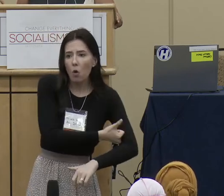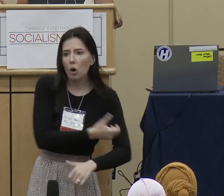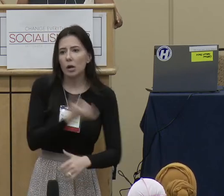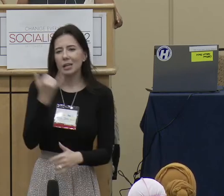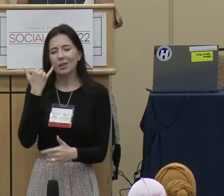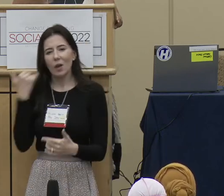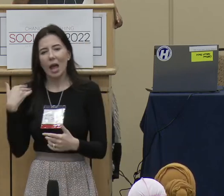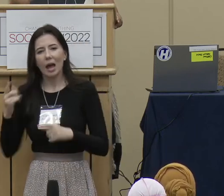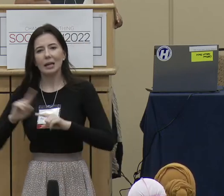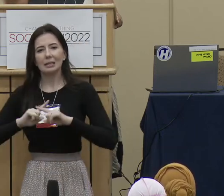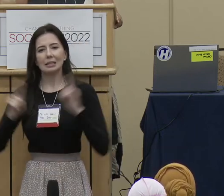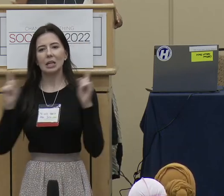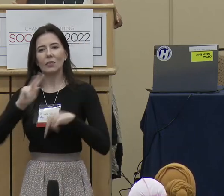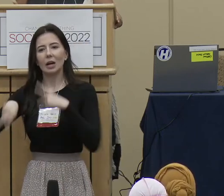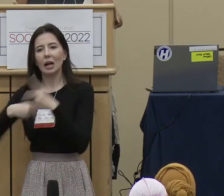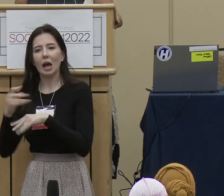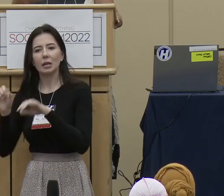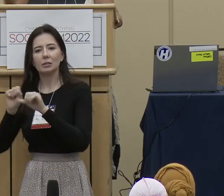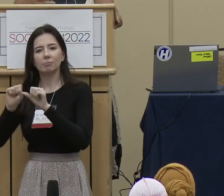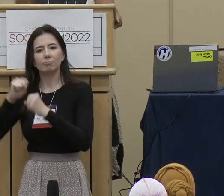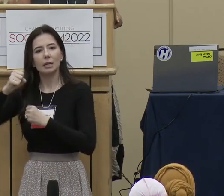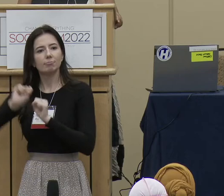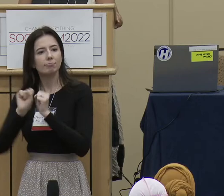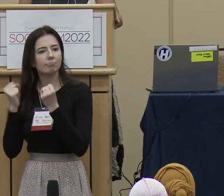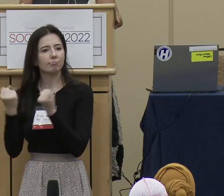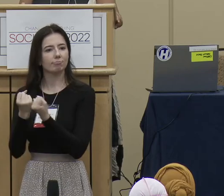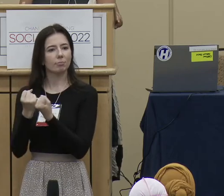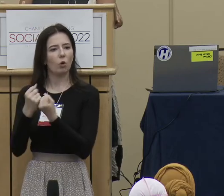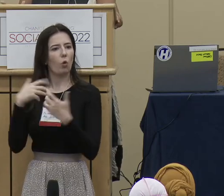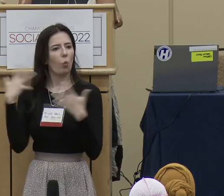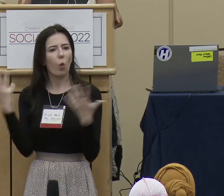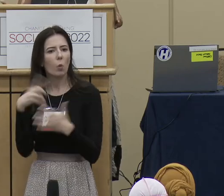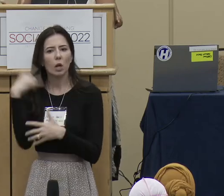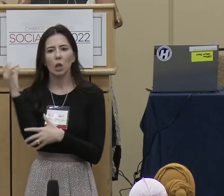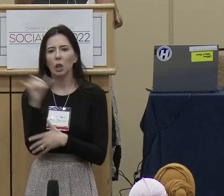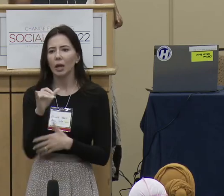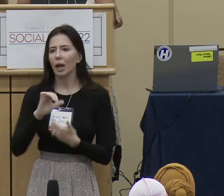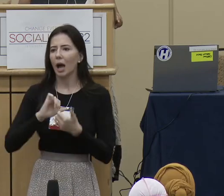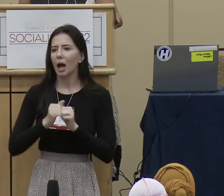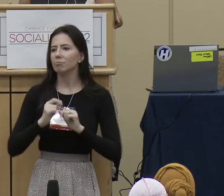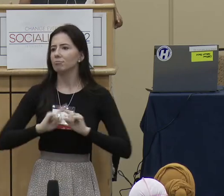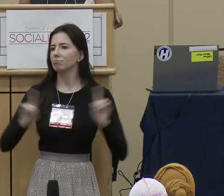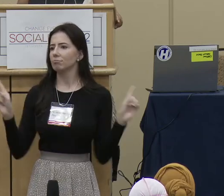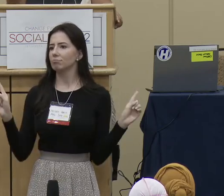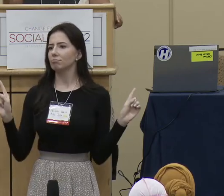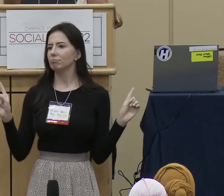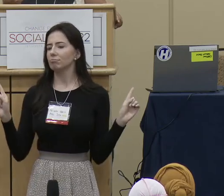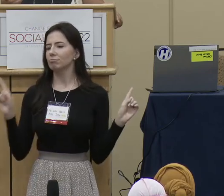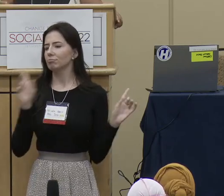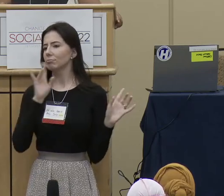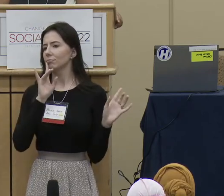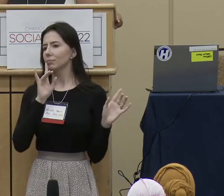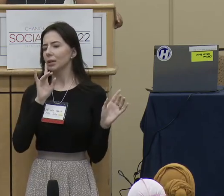and say if we had power, if we had a different kind of society, what would that look like? How would that be